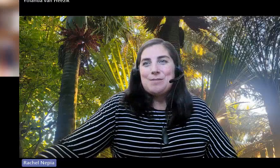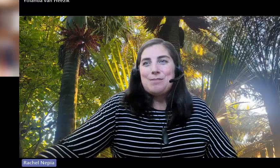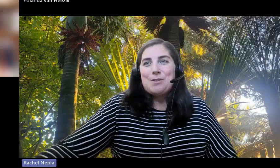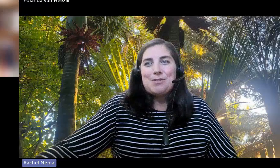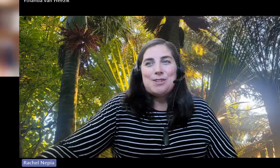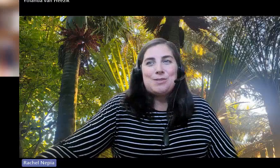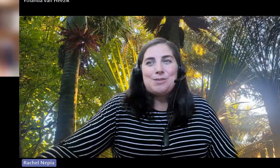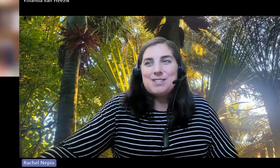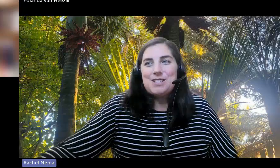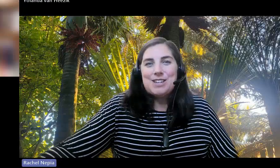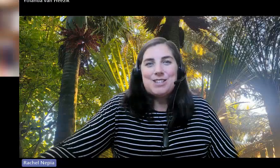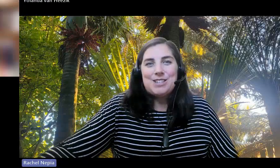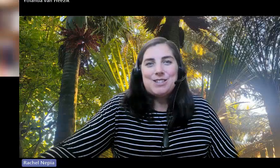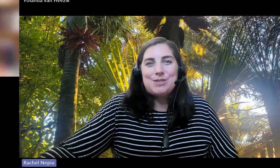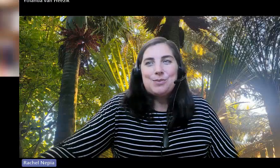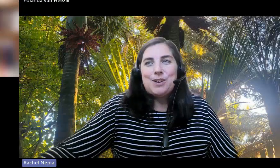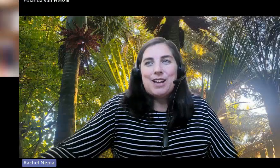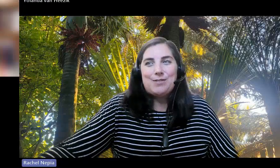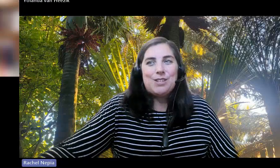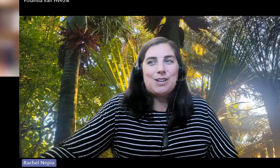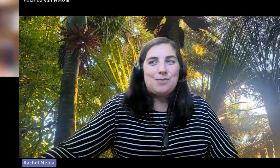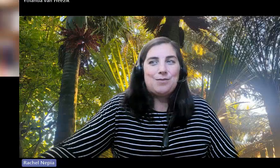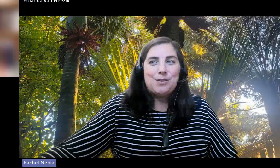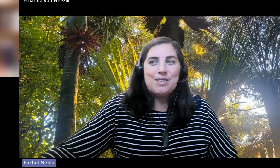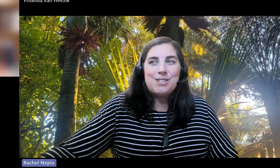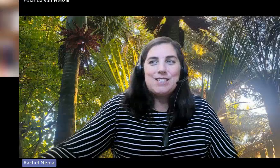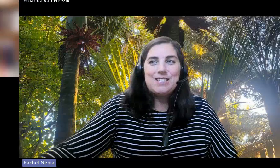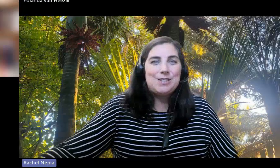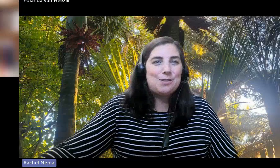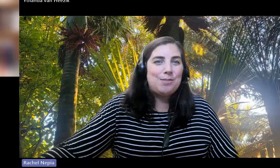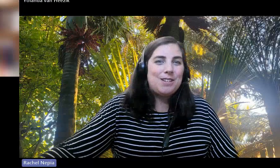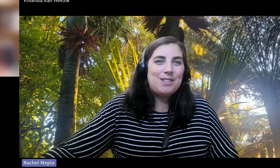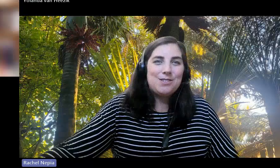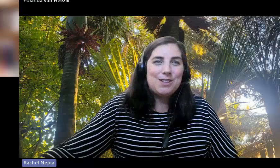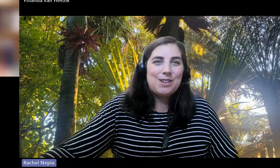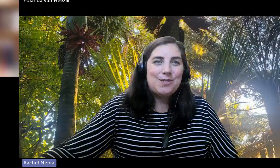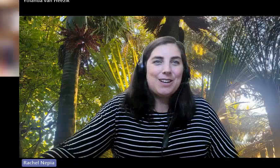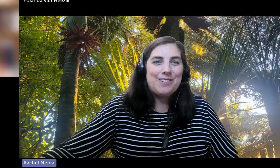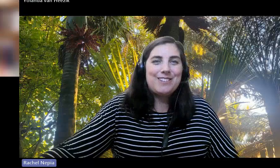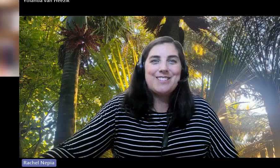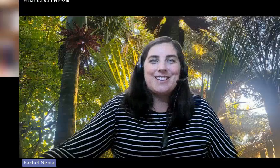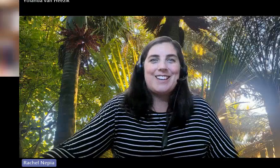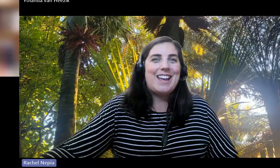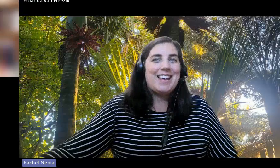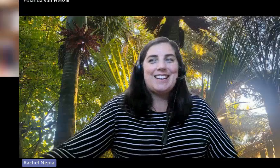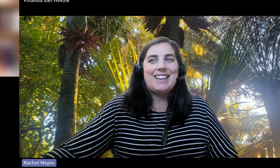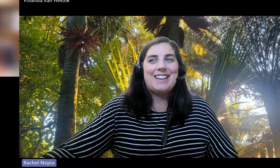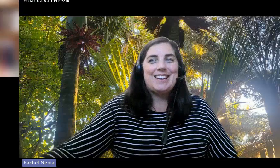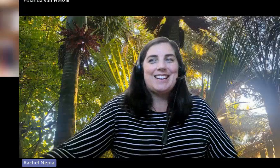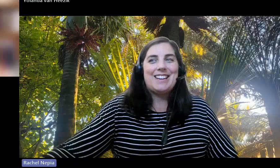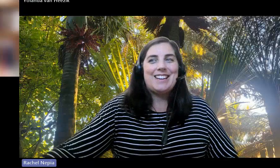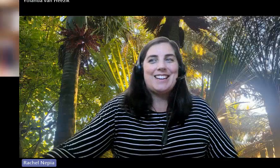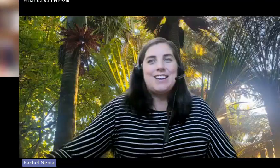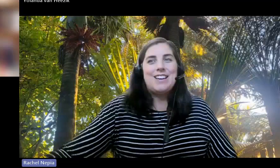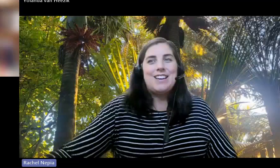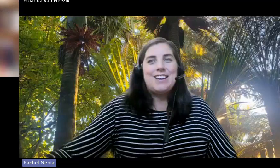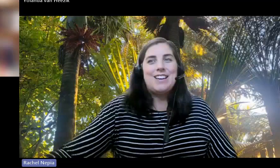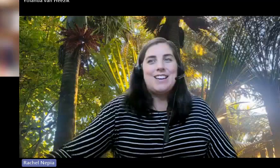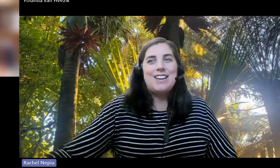After both of those presentations,we'll have time for questions. So please use the Q&Afunction at any point during the